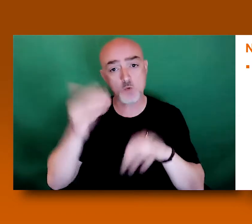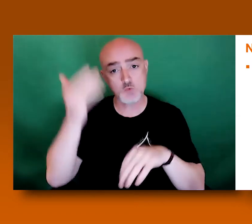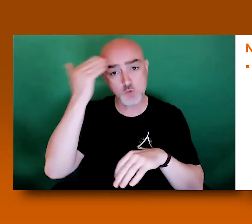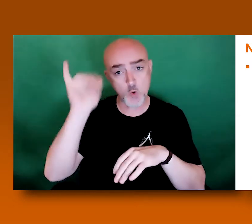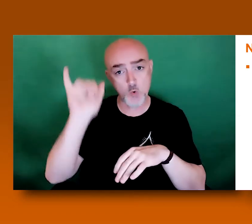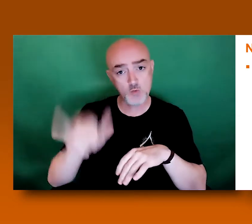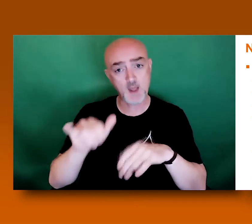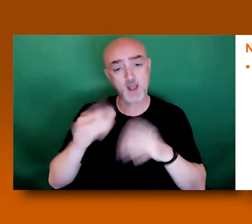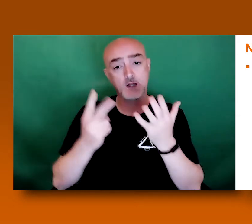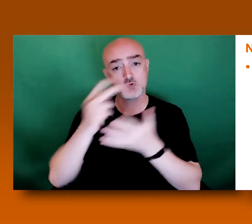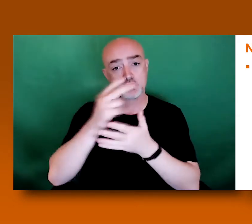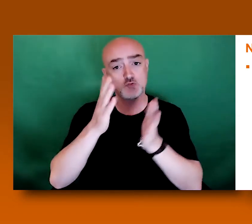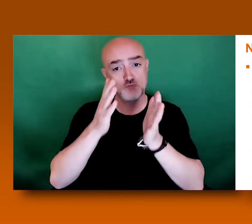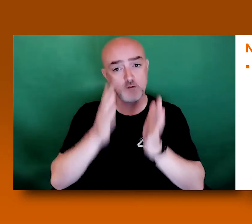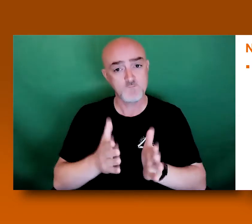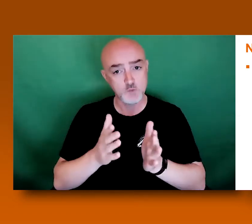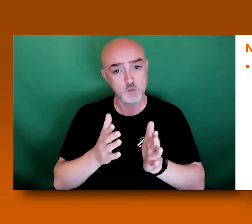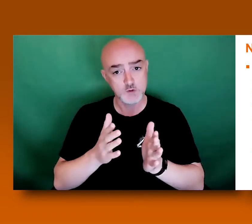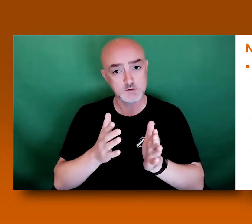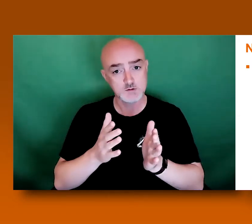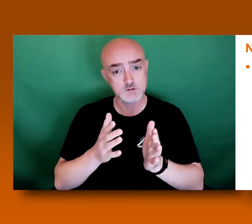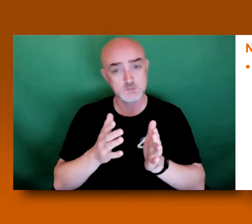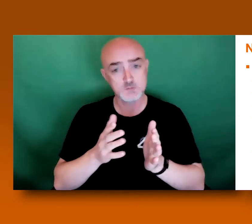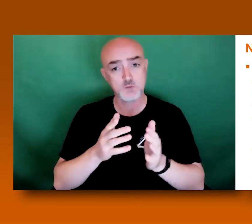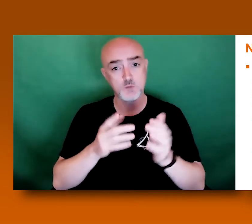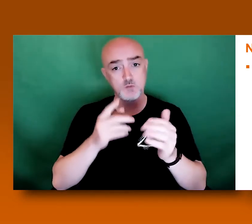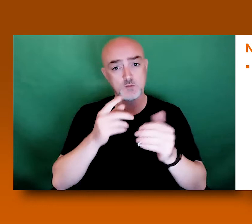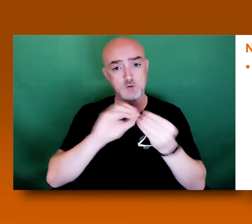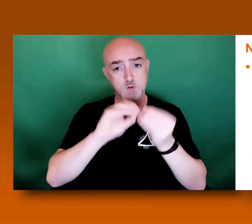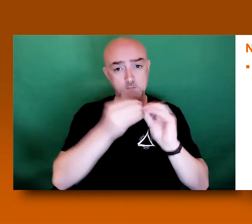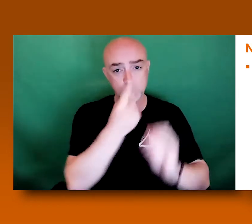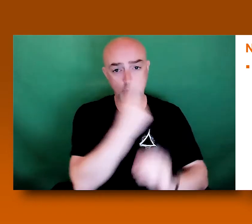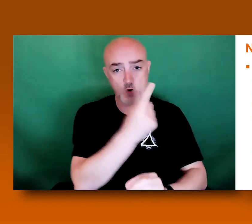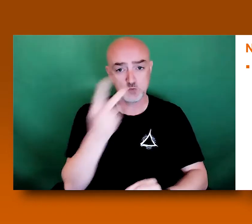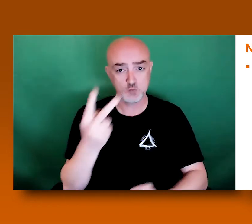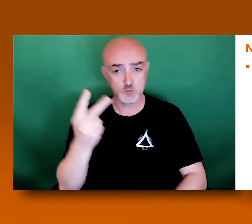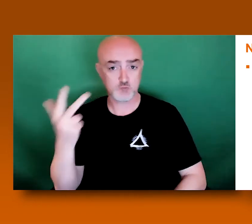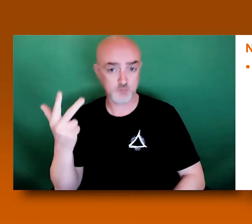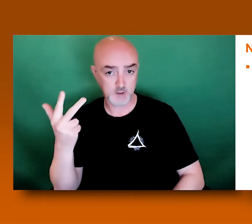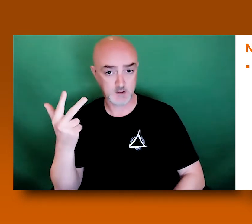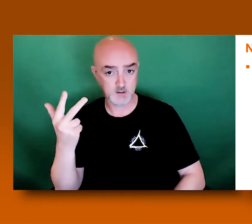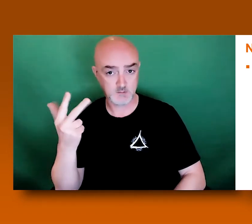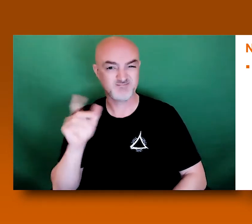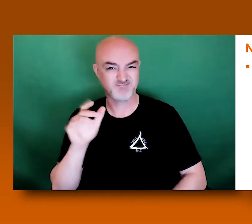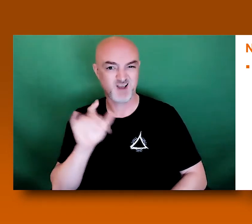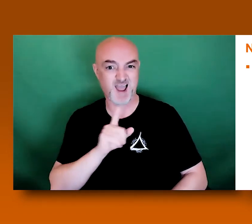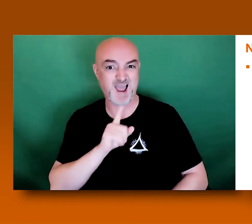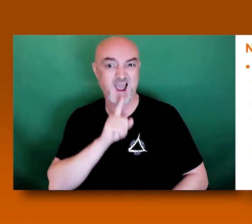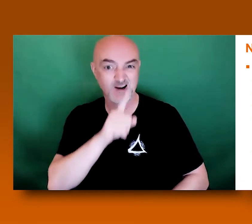So, it's very important to know that those reviewers who--the initial 3 reviewers